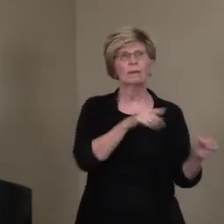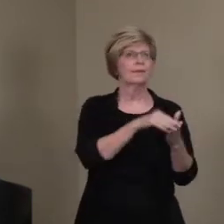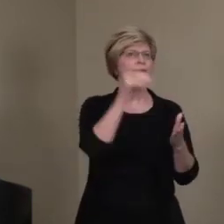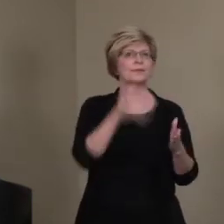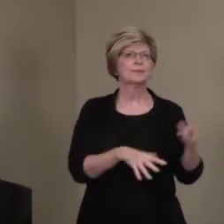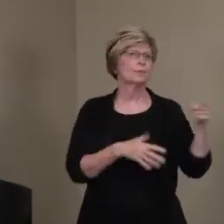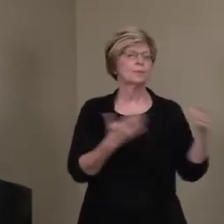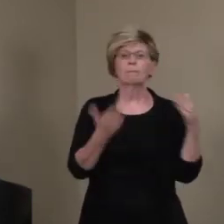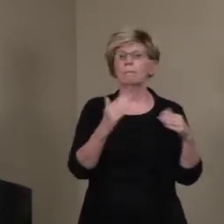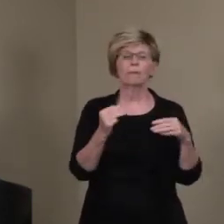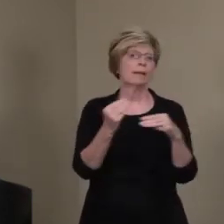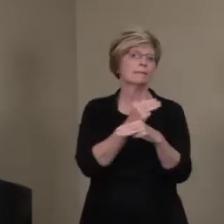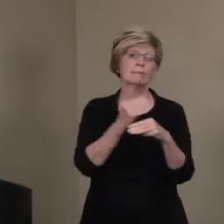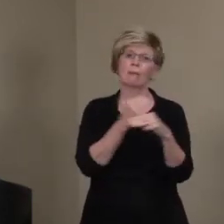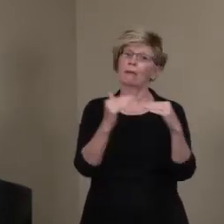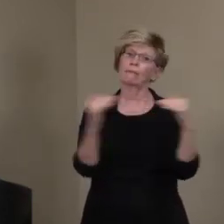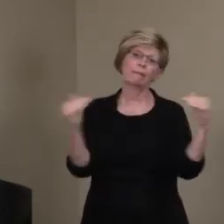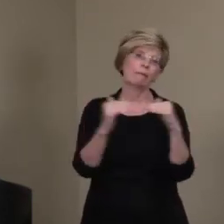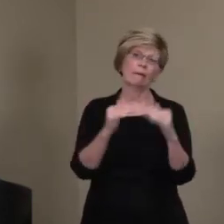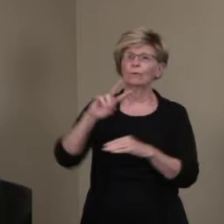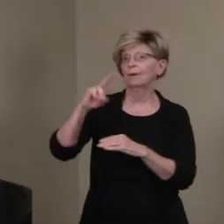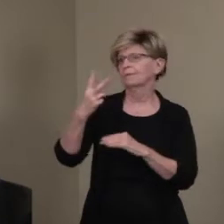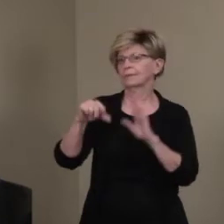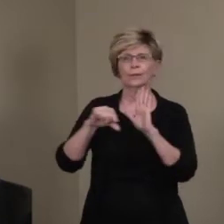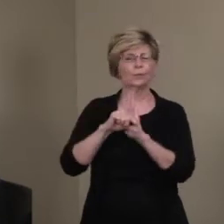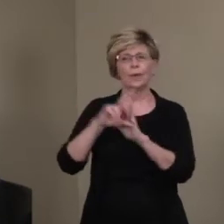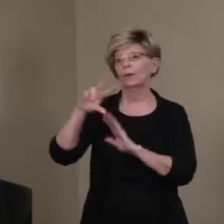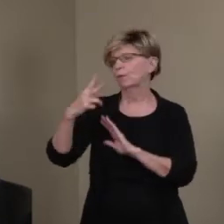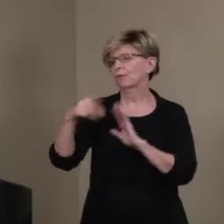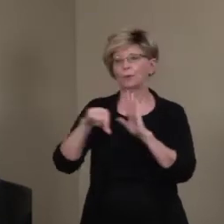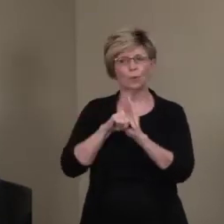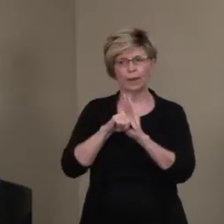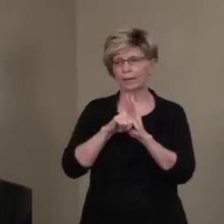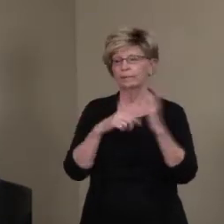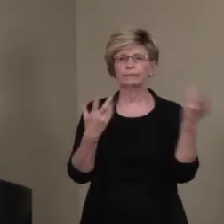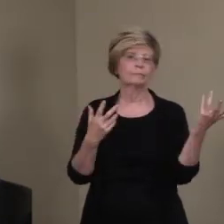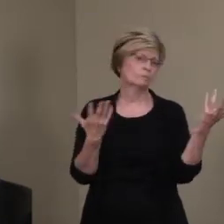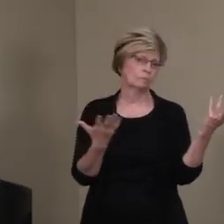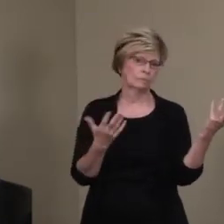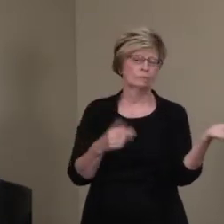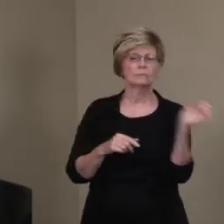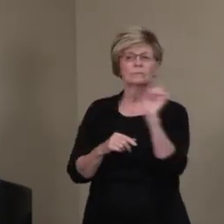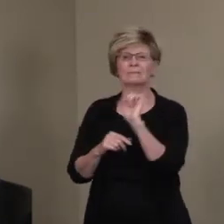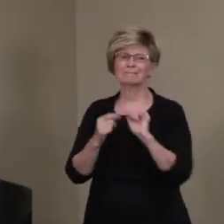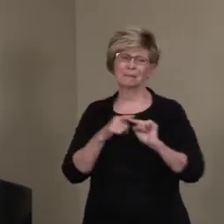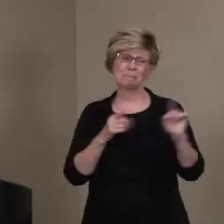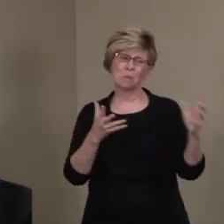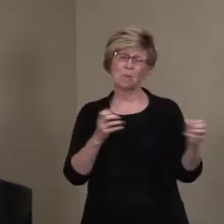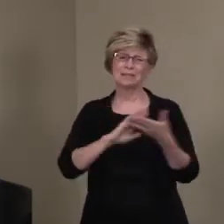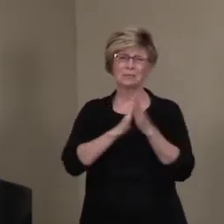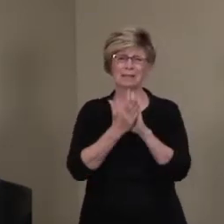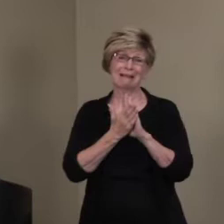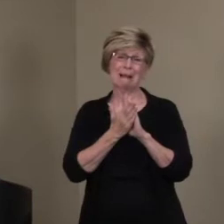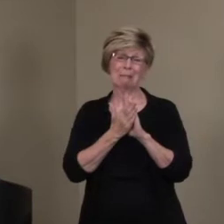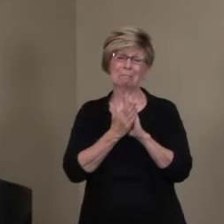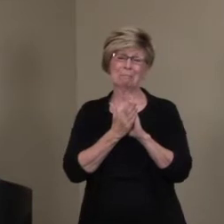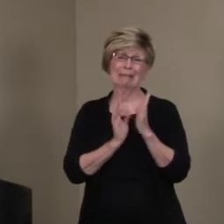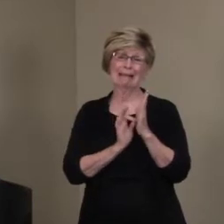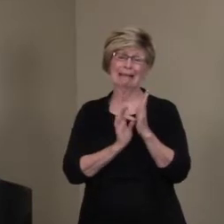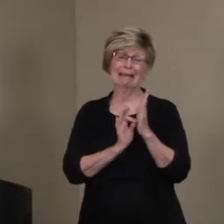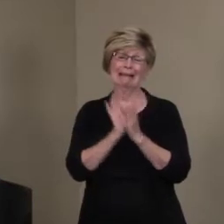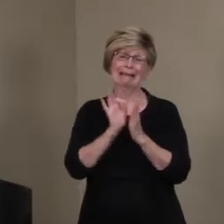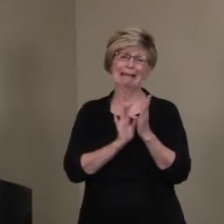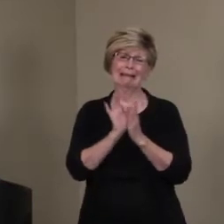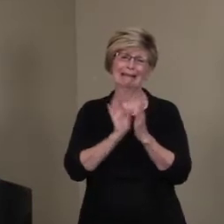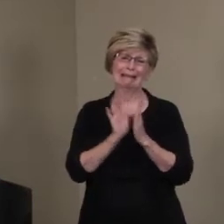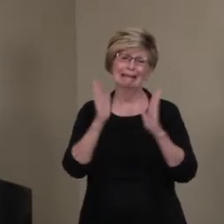egregious mismatch perhaps they have a second or third grade math level or they